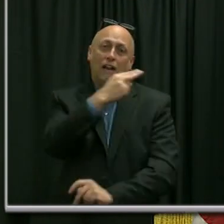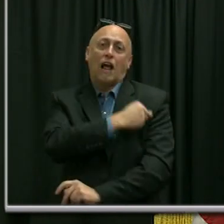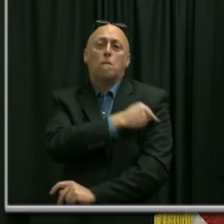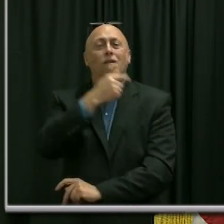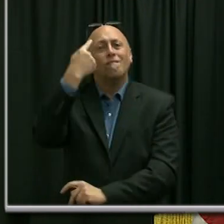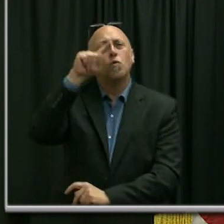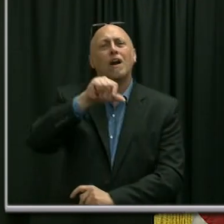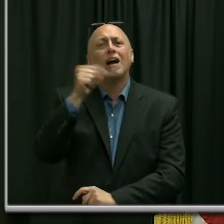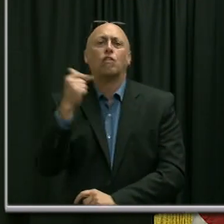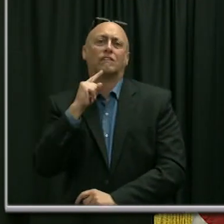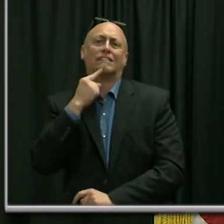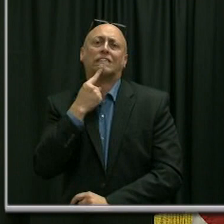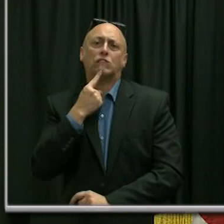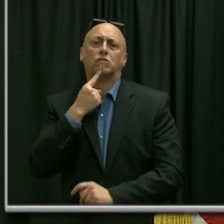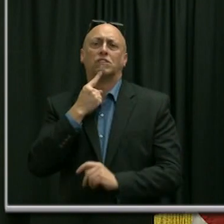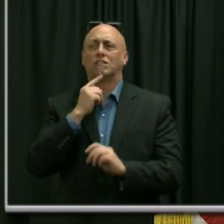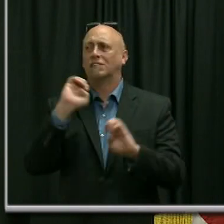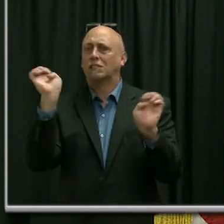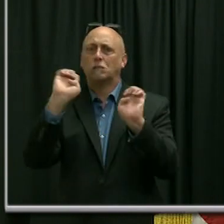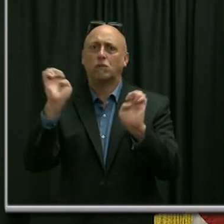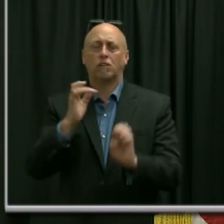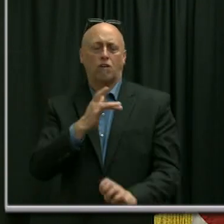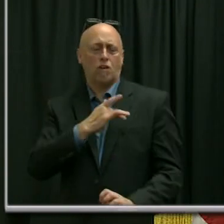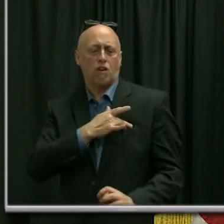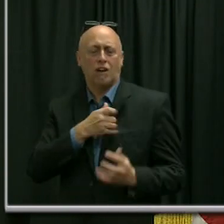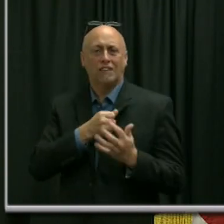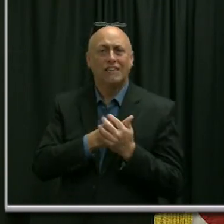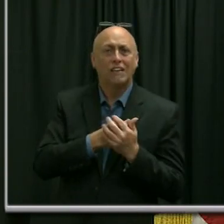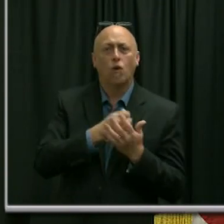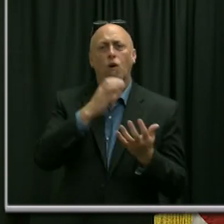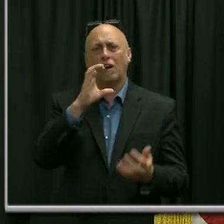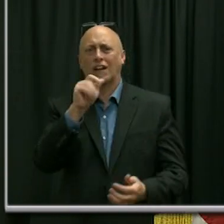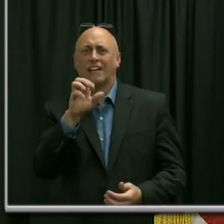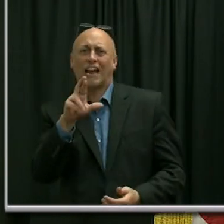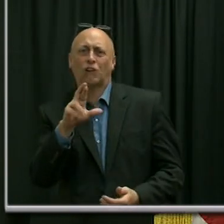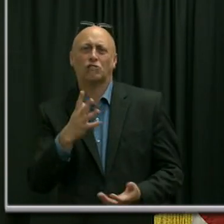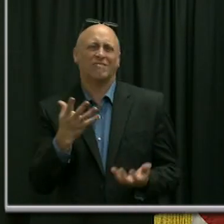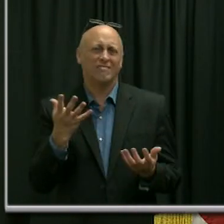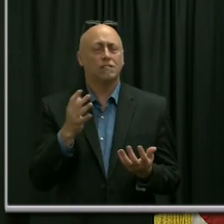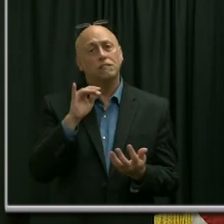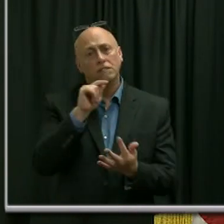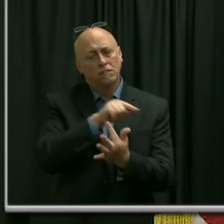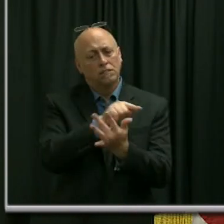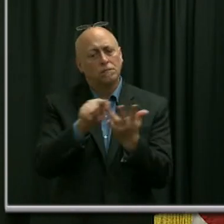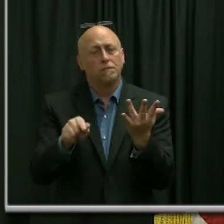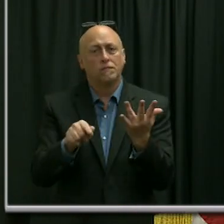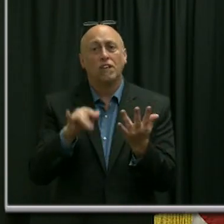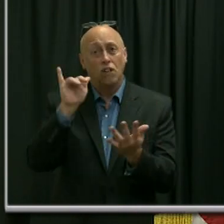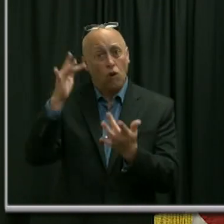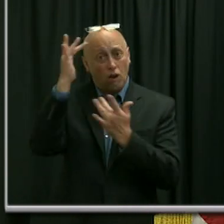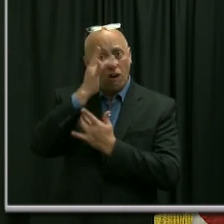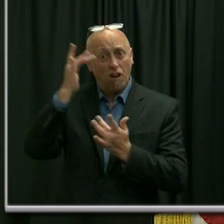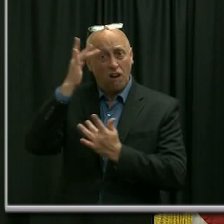SAME TIME MEET OUR HOSPITALS FOR SO MANY OTHER CONDITIONS.